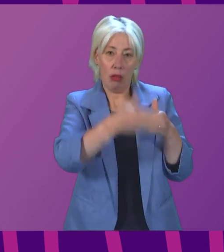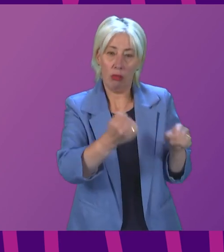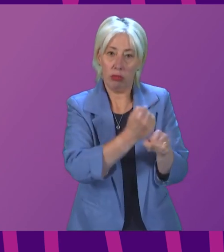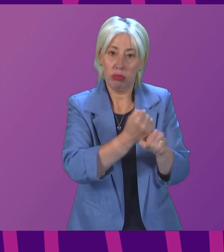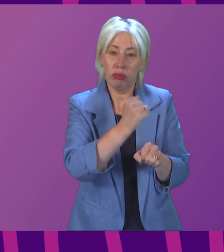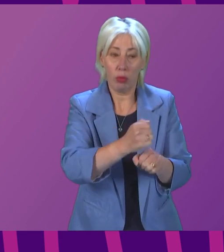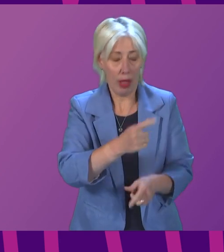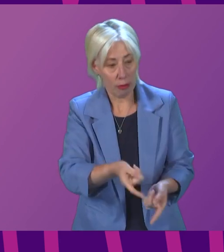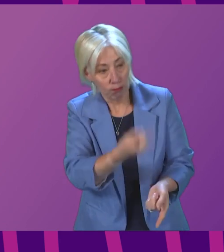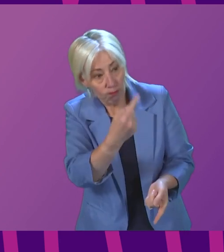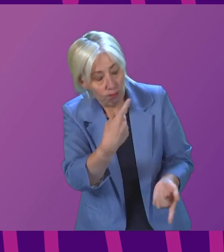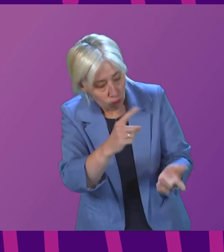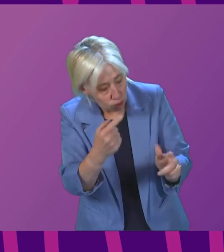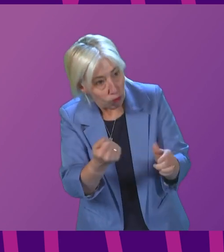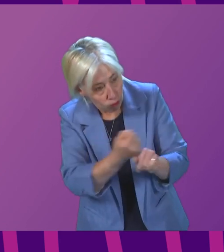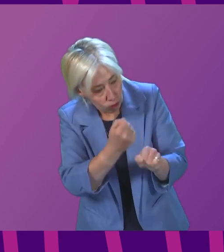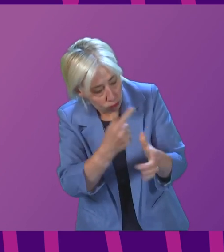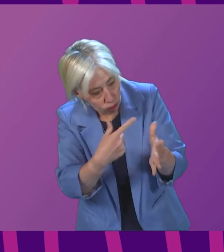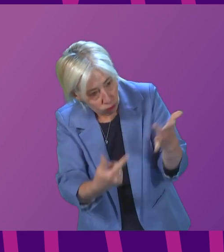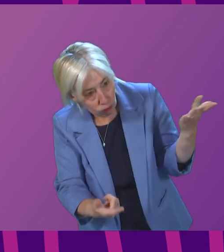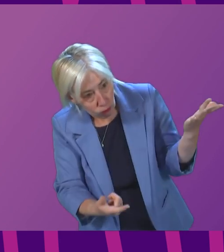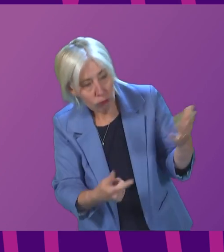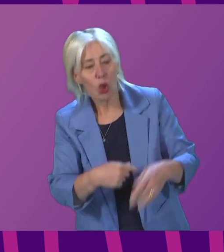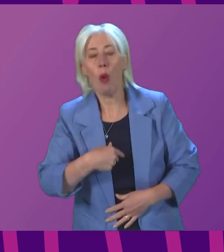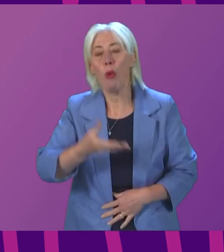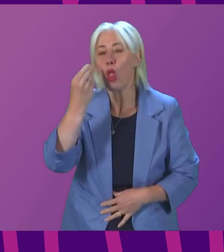We will concentrate on learning the lessons but, more than anything, we will concentrate